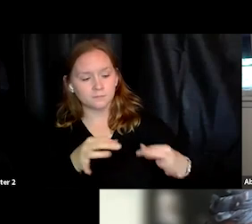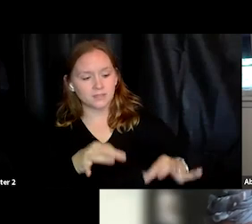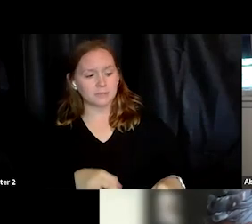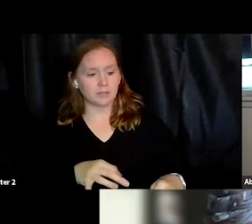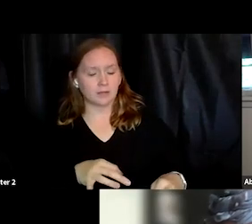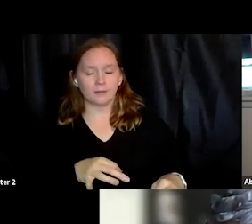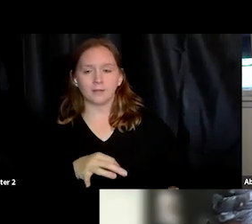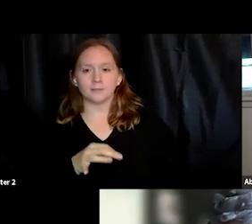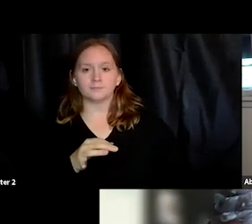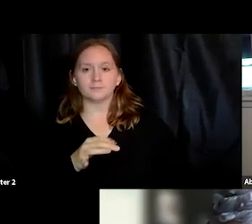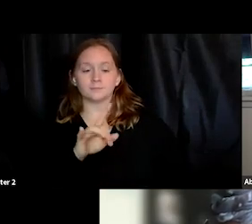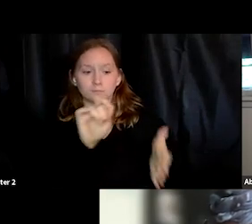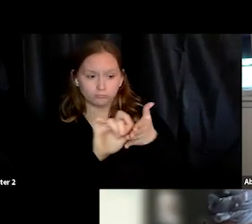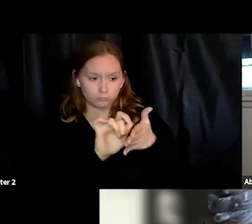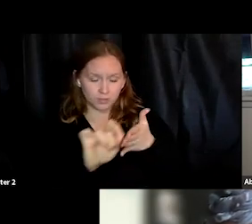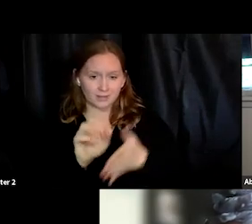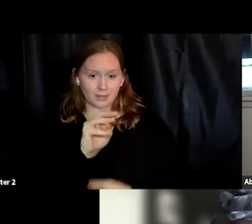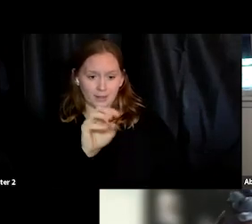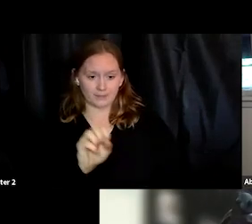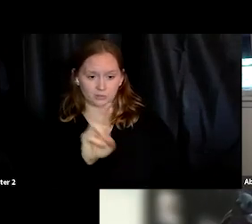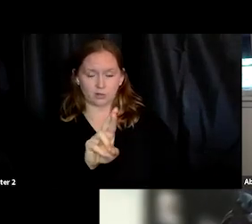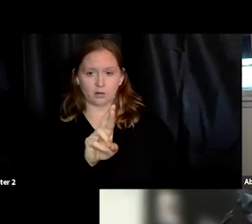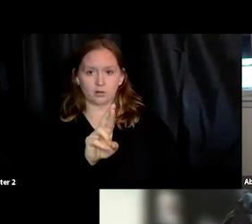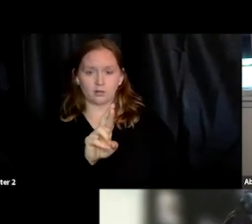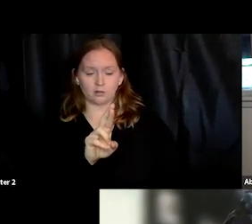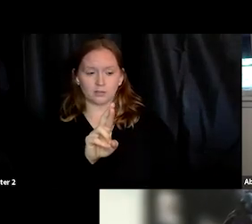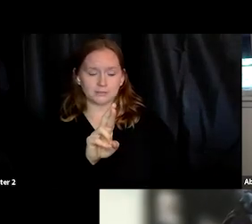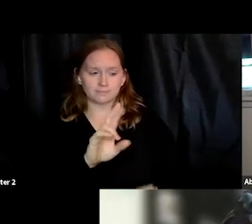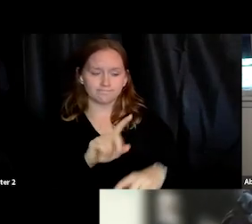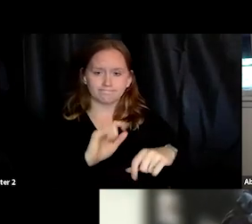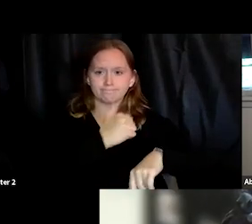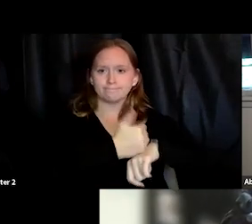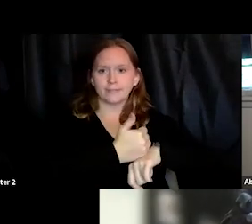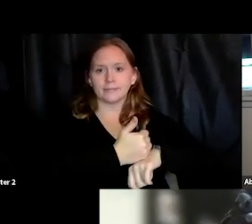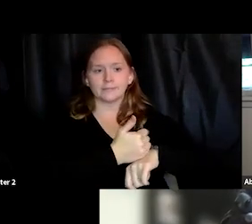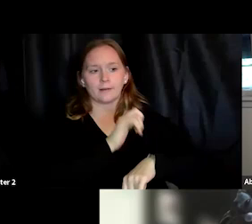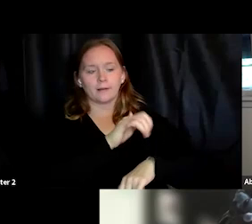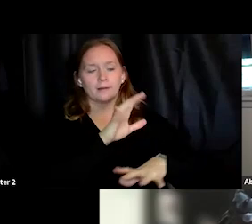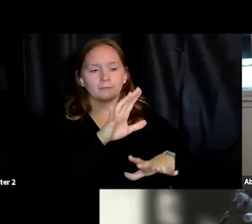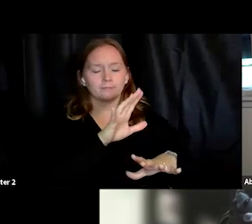what you are including in the MSR is based off of the medical records that they provide. If they're not able